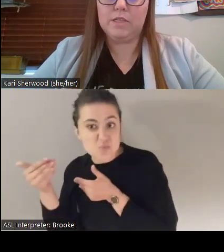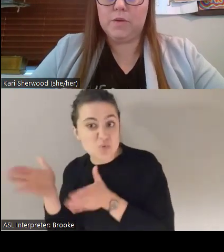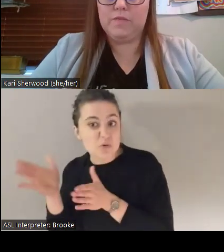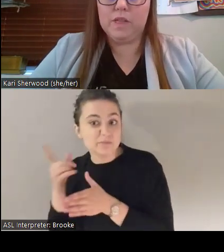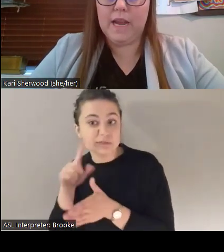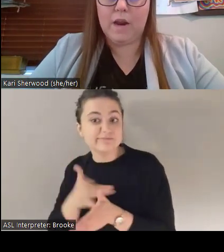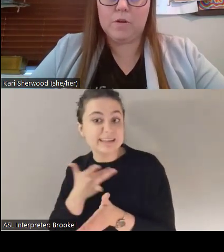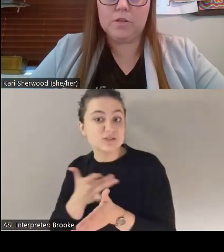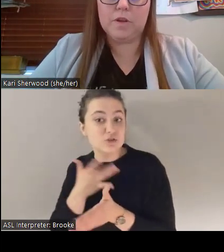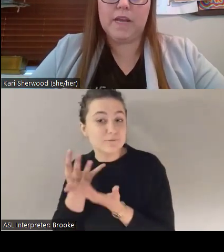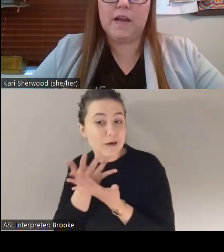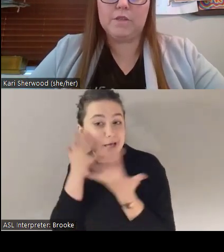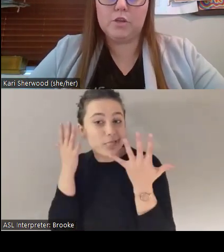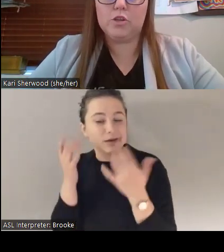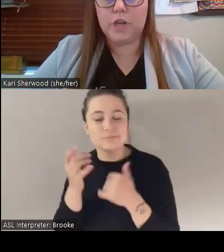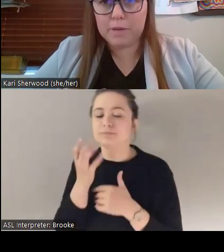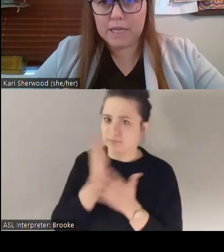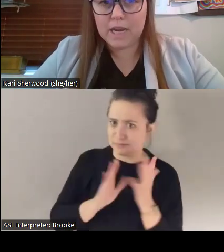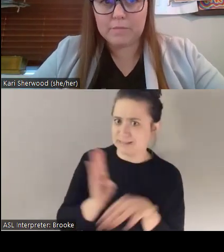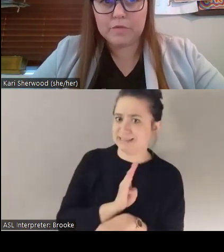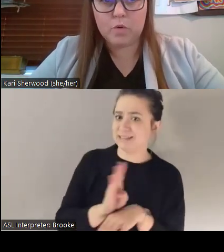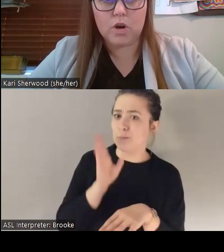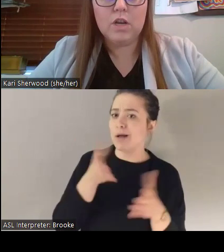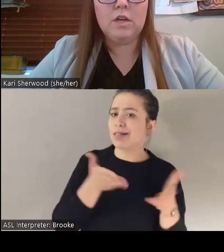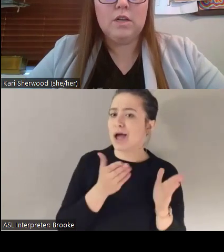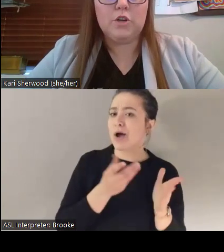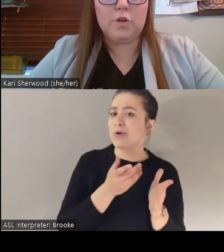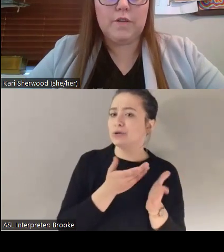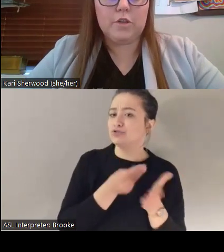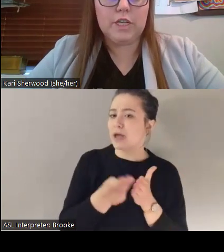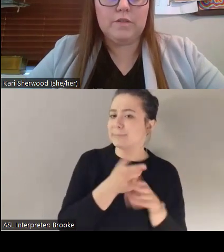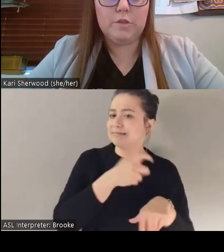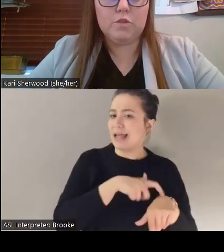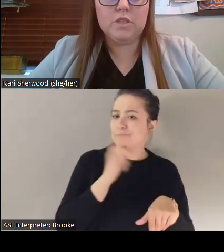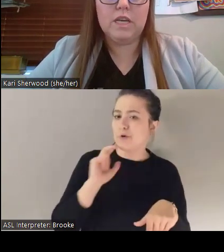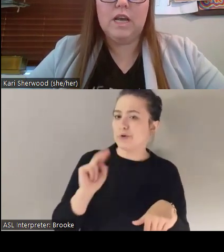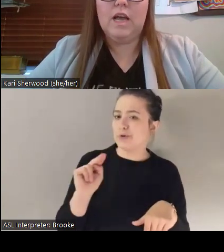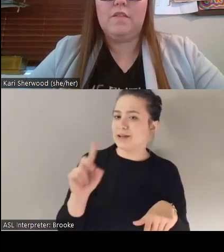sensory friendly hours where they allow certain shopping times for neurodivergent individuals,